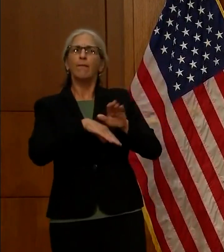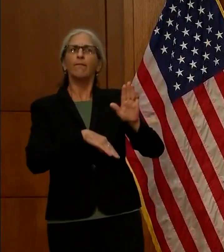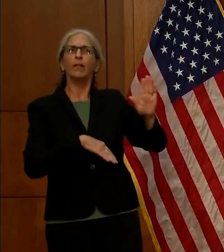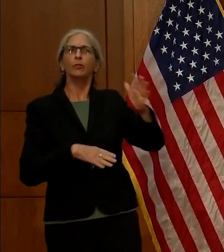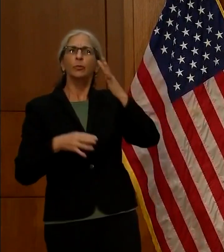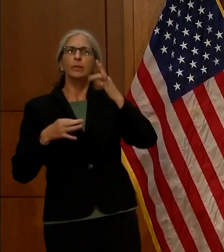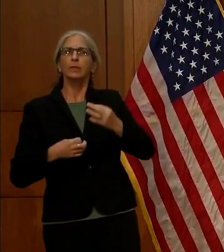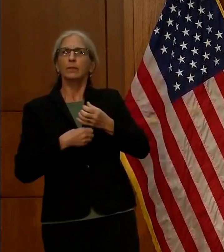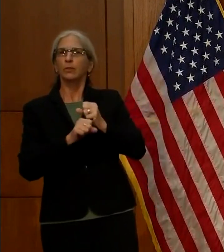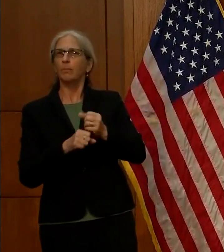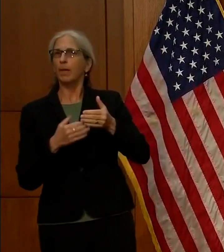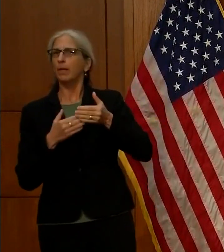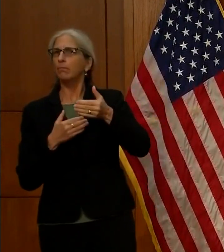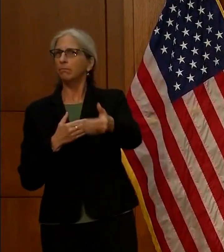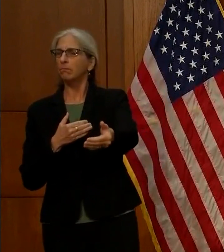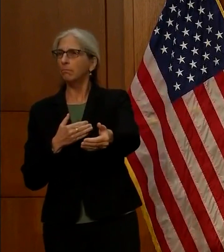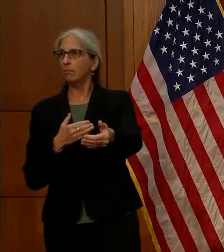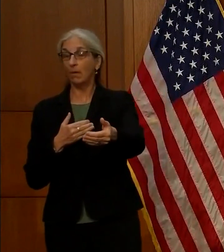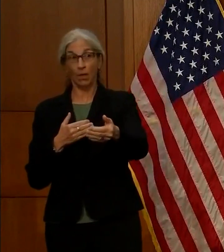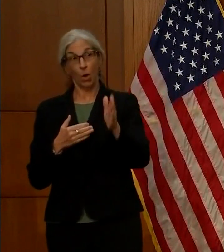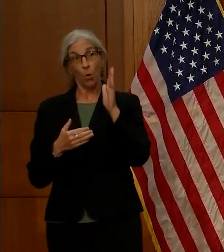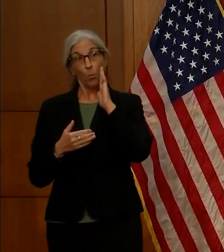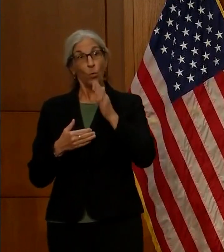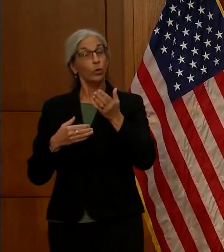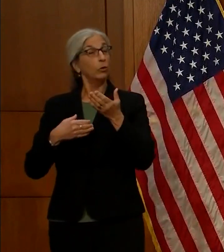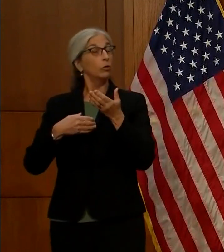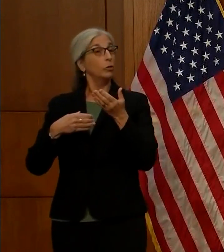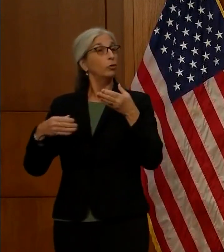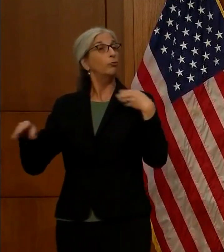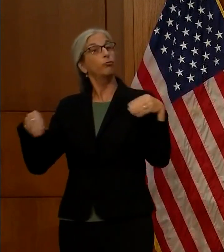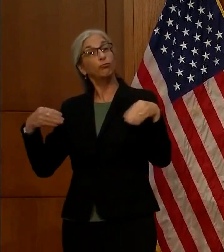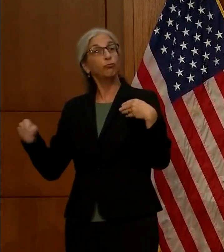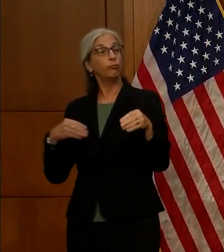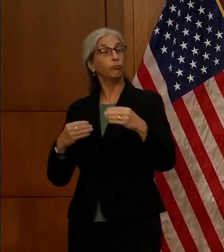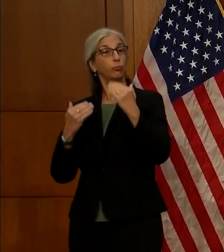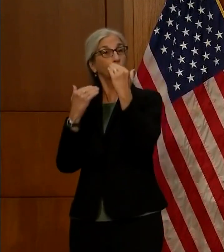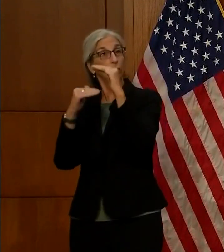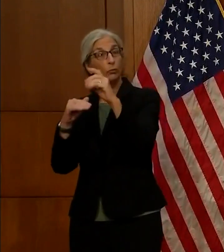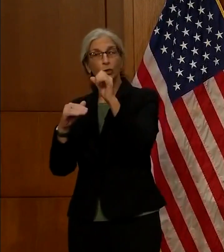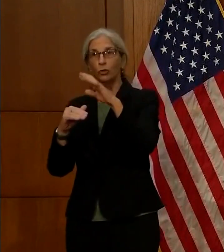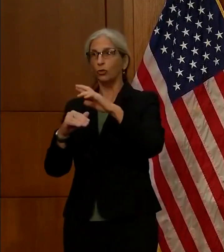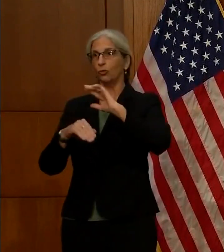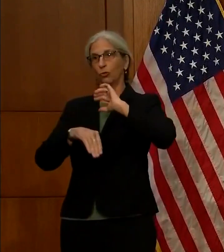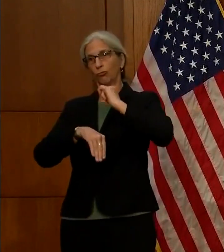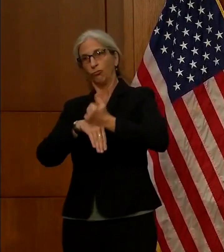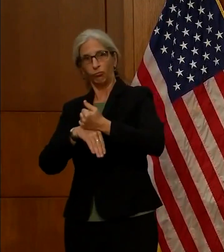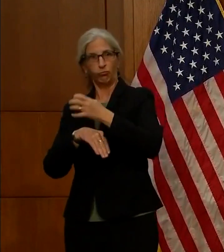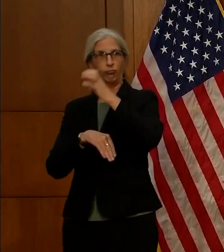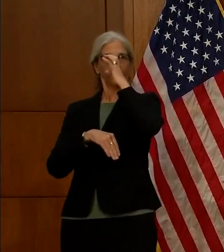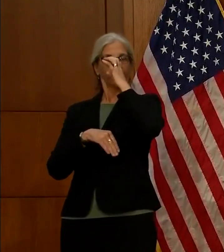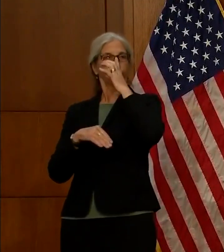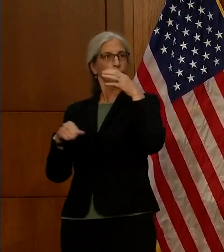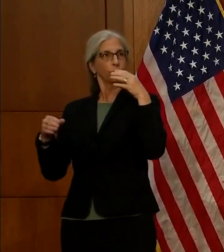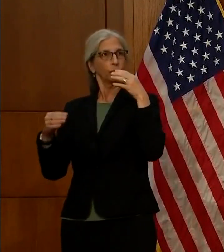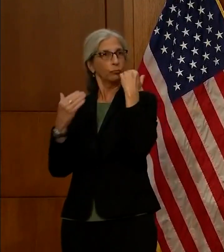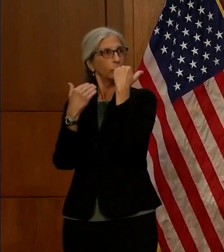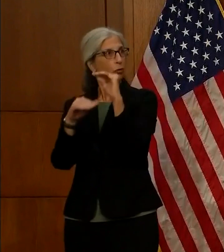THAT'S GOING TO AFFECT YOUR DECISION MAKING GOING FORWARD IN TERMS OF- EATING RESTRICTIONS OR IMPOSING